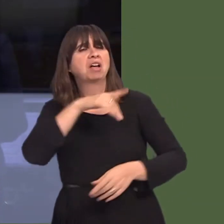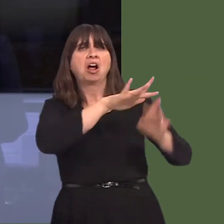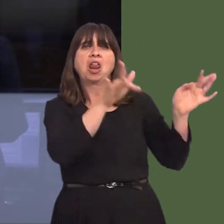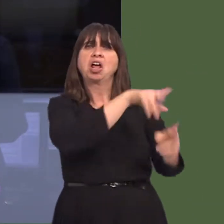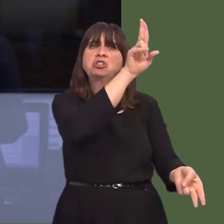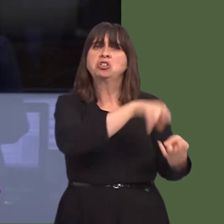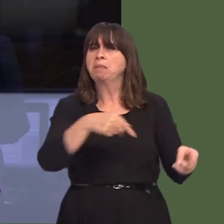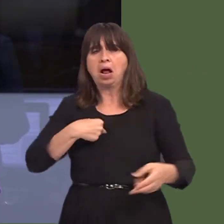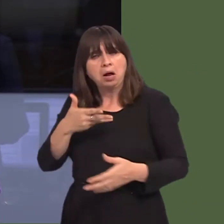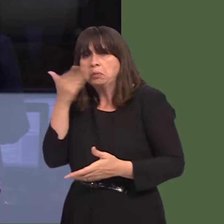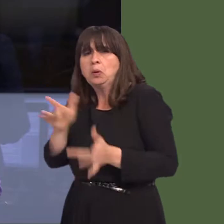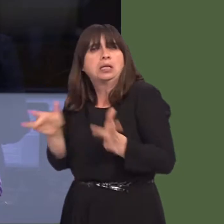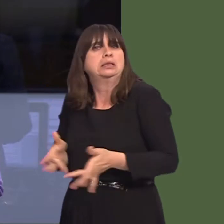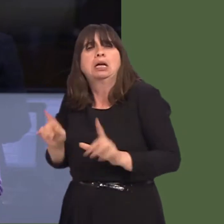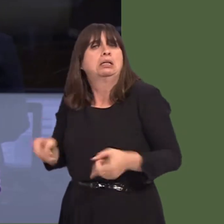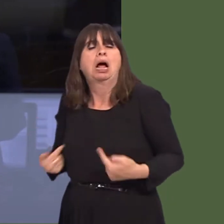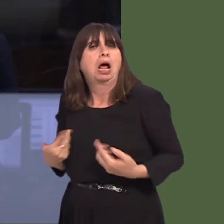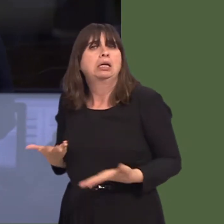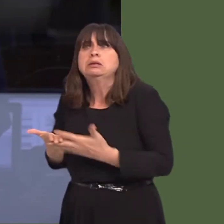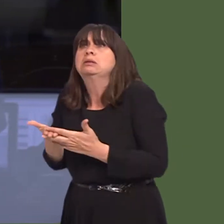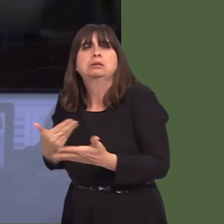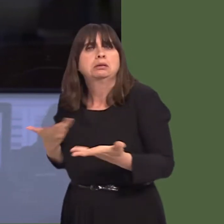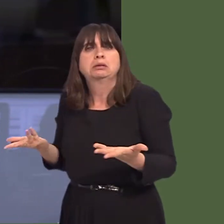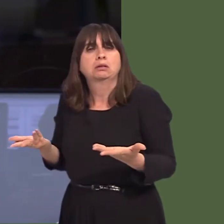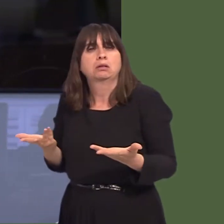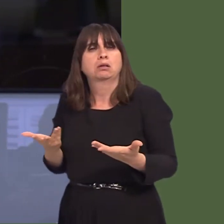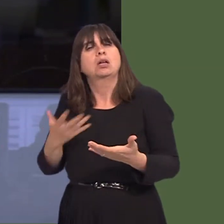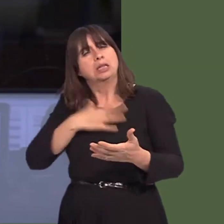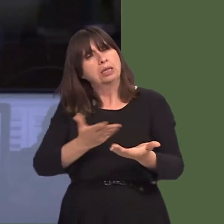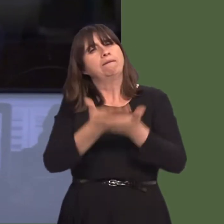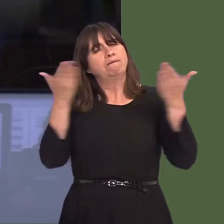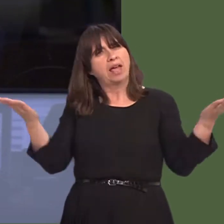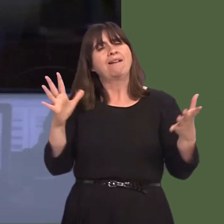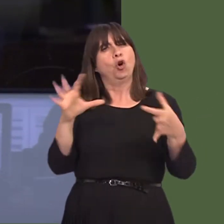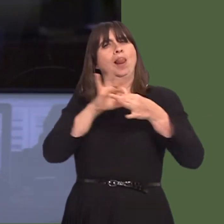Will you commit to reviewing processes across all Welsh Government public service providers